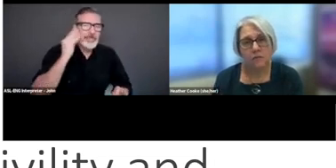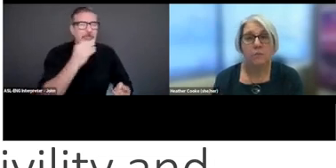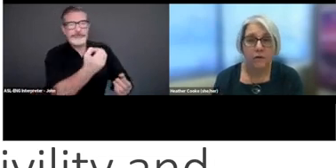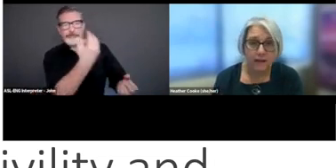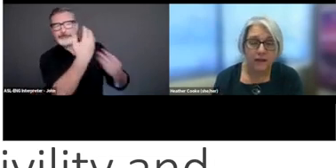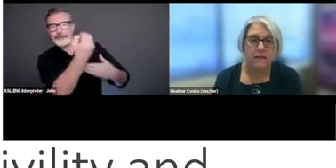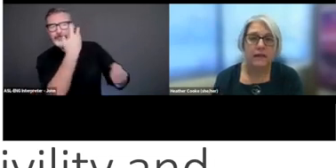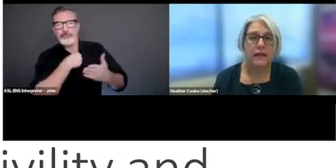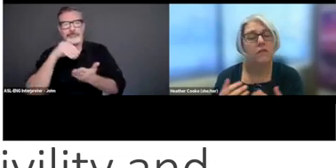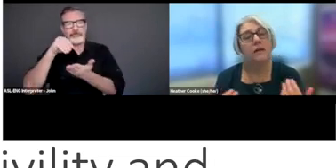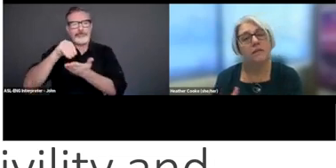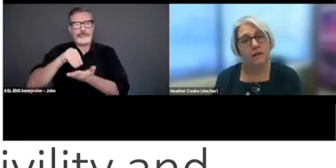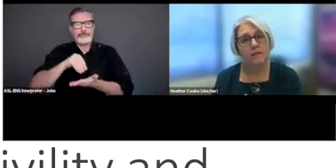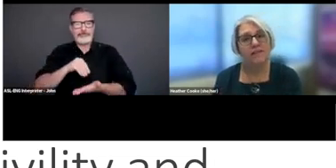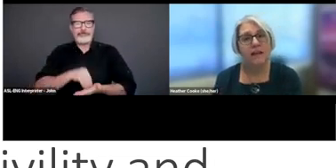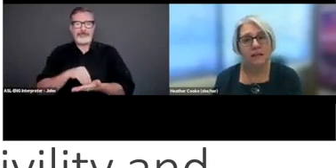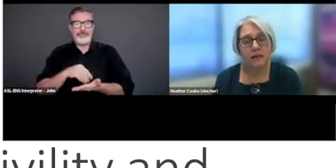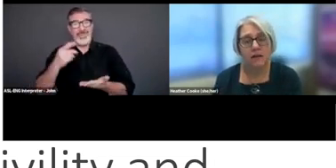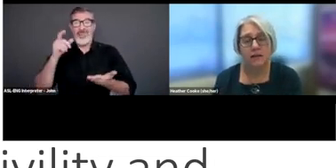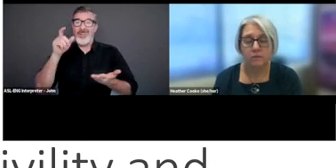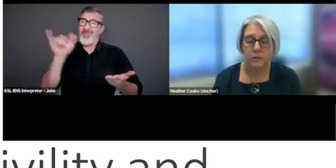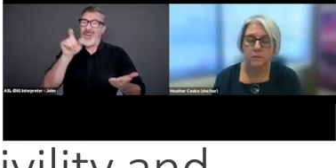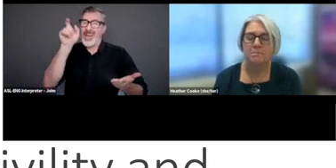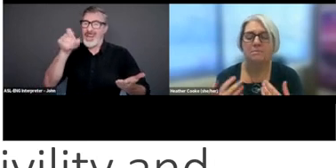that. And so because there was a second carried in the room,